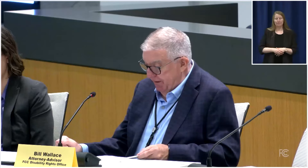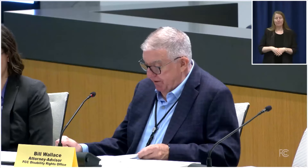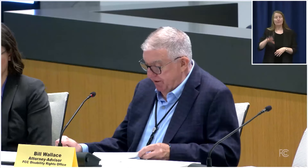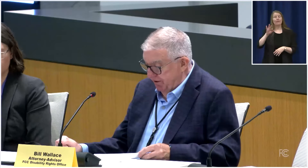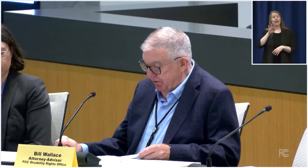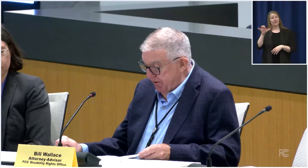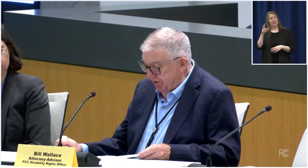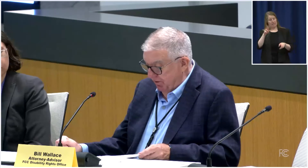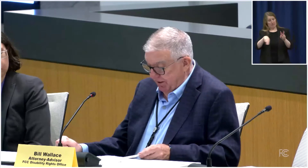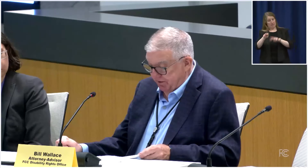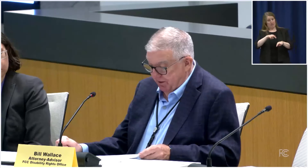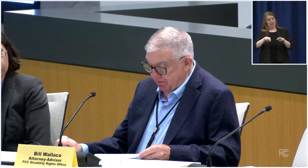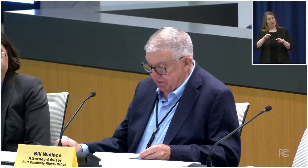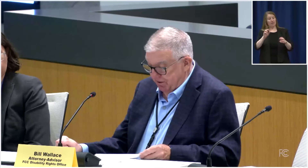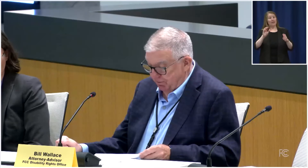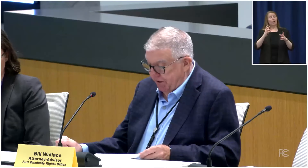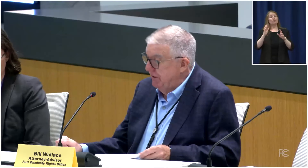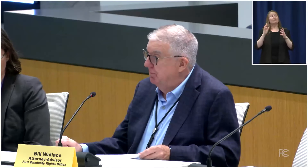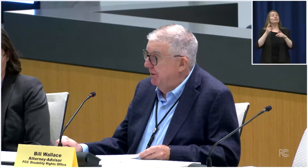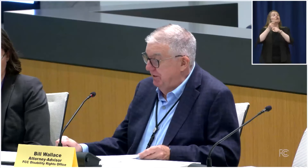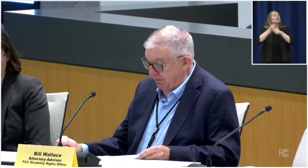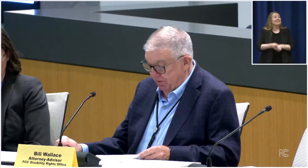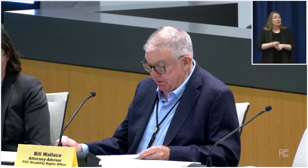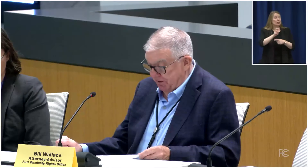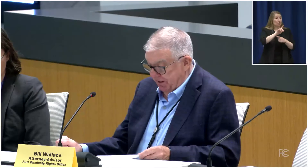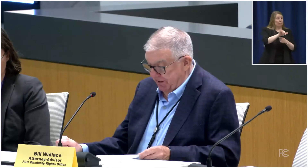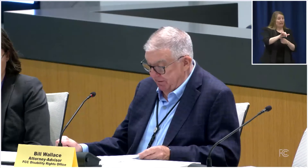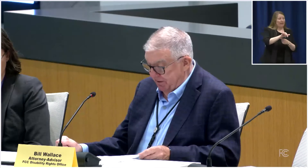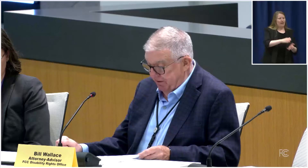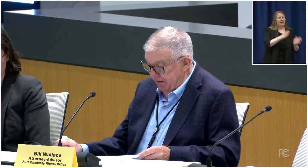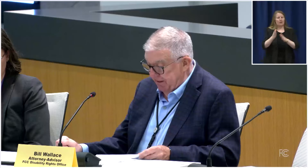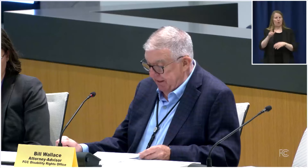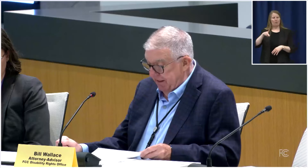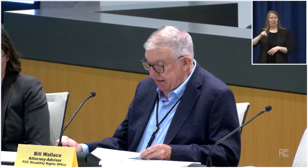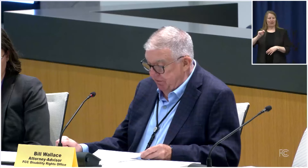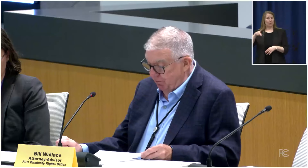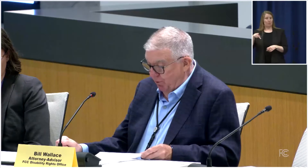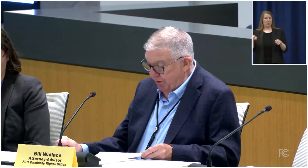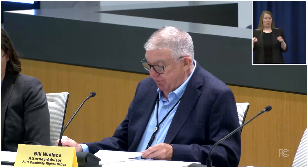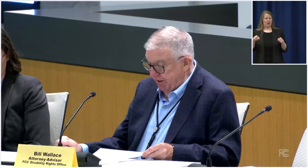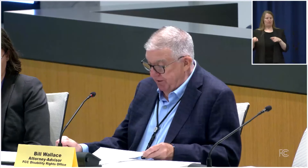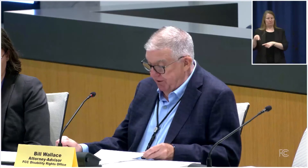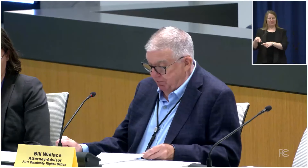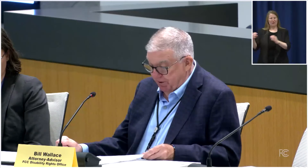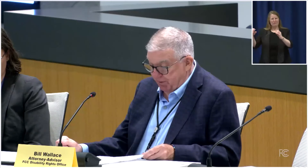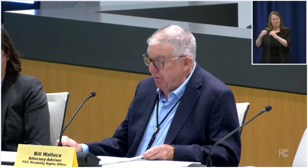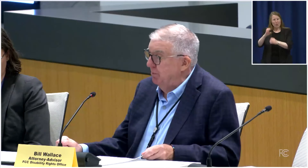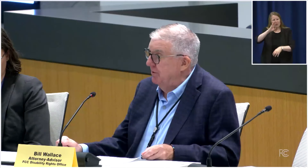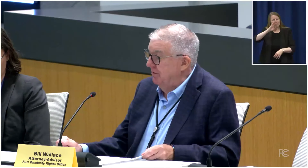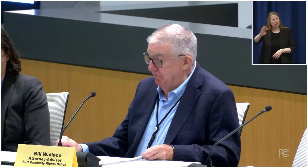COMMUNICATIONS ACT REQUIRES TELEPHONE COMMON CARRIERS AND THEIR DESIGNEES TO PROVIDE TRS FOR INDIVIDUALS WITH HEARING AND SPEECH